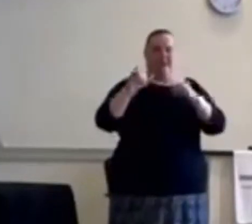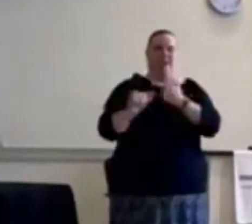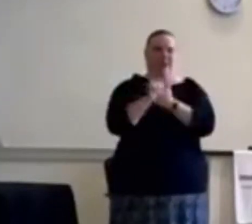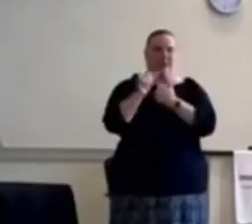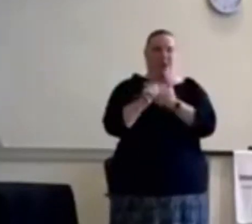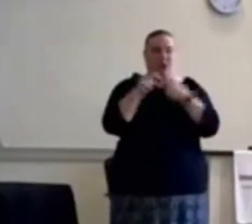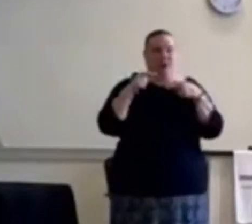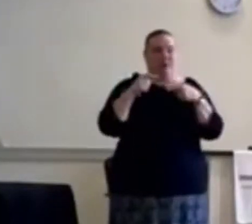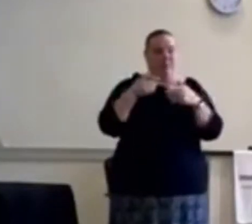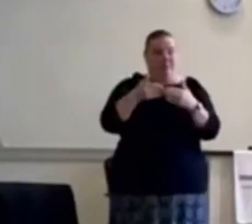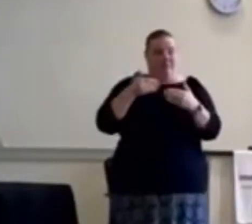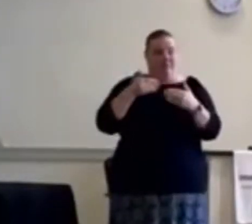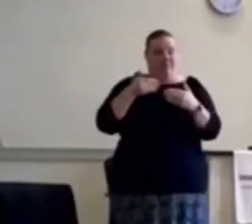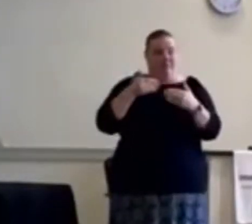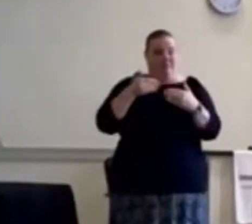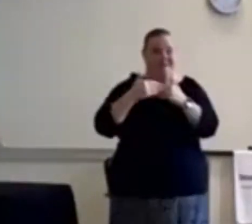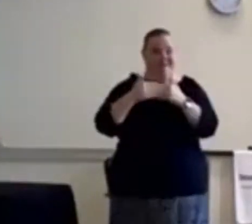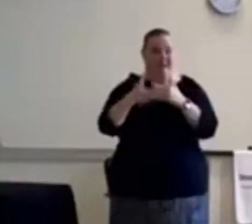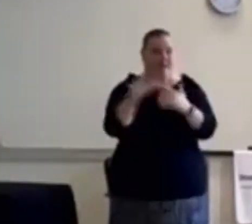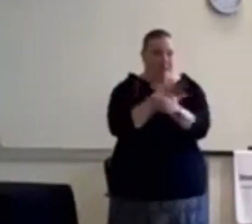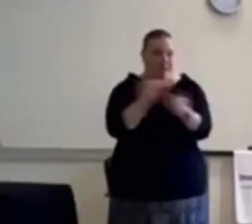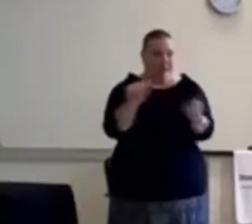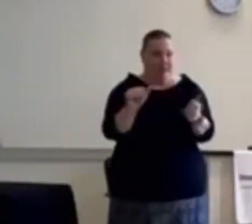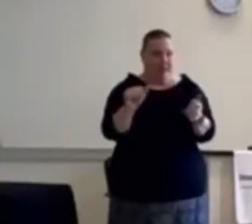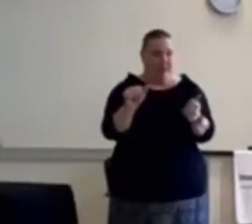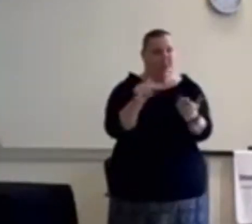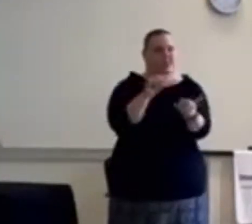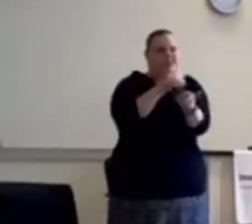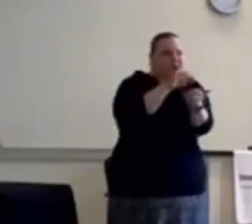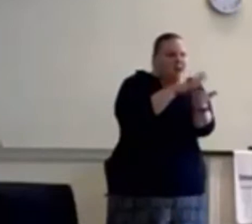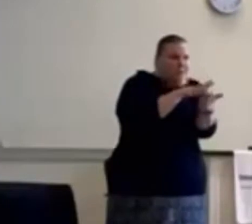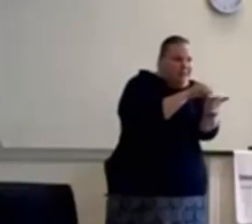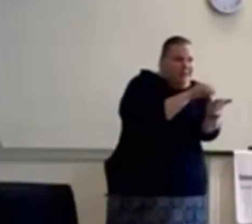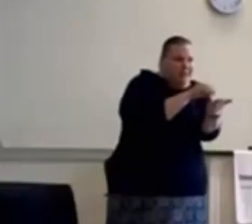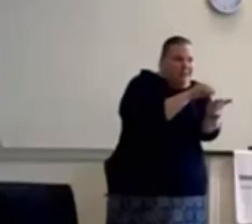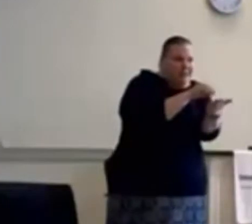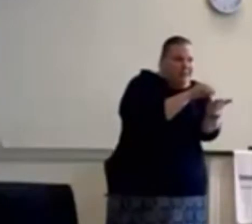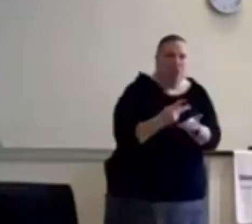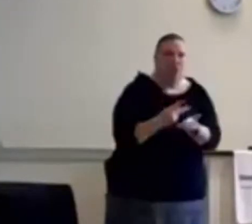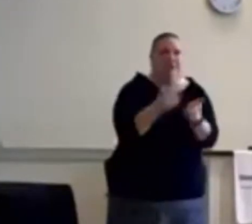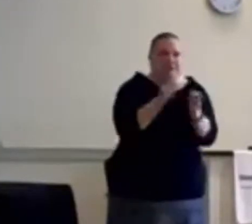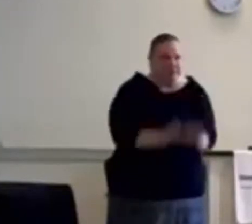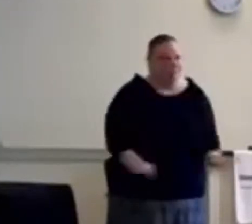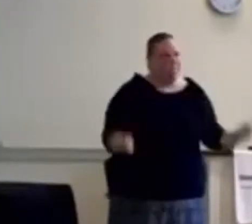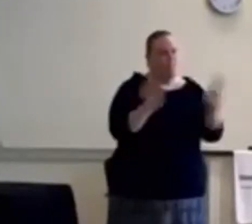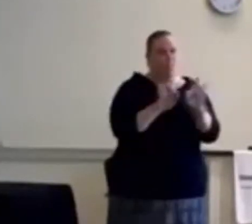after disasters. Documenting the failures is a vital first step toward